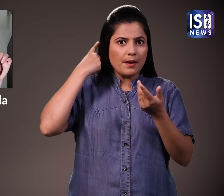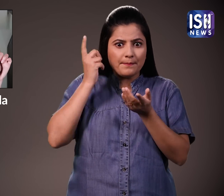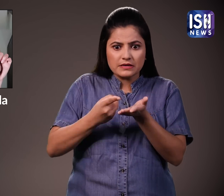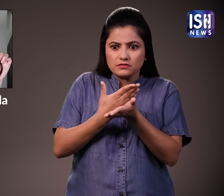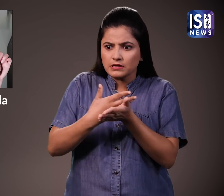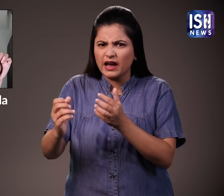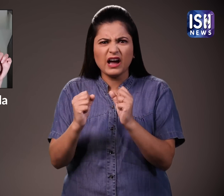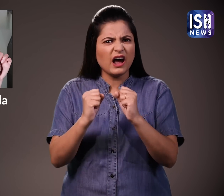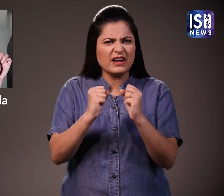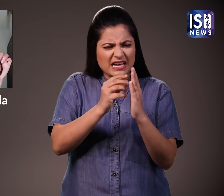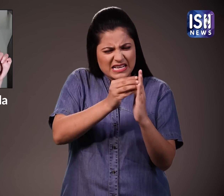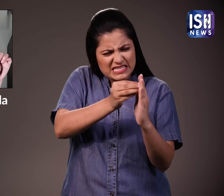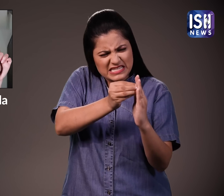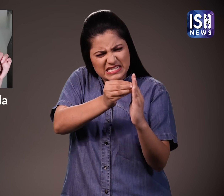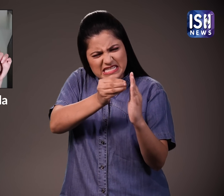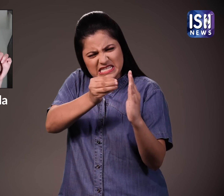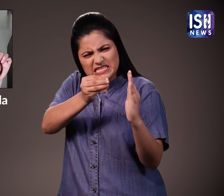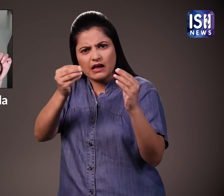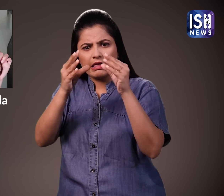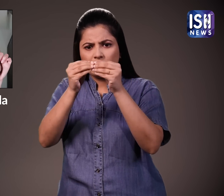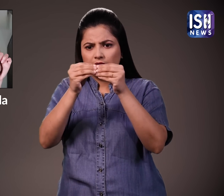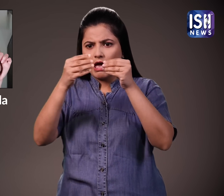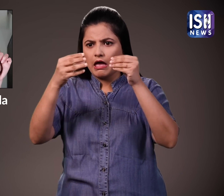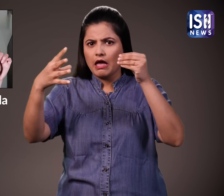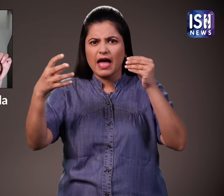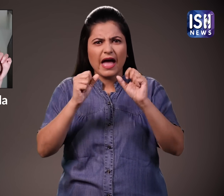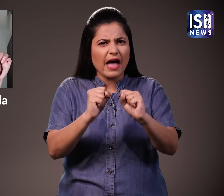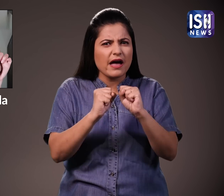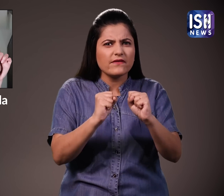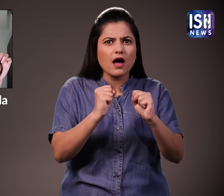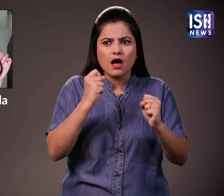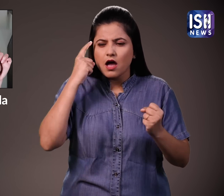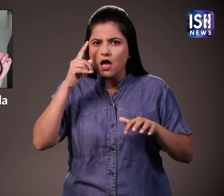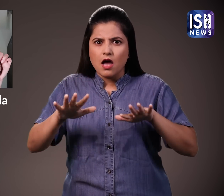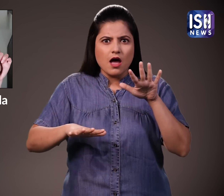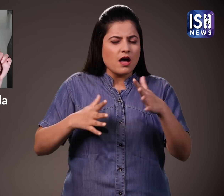It's very difficult to remove chewing gum from hair.